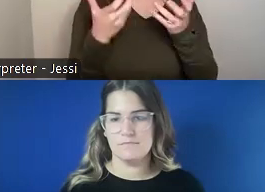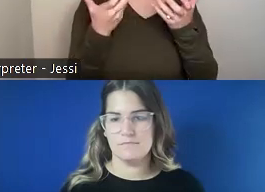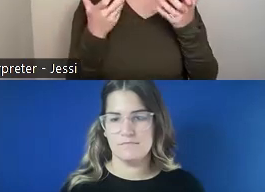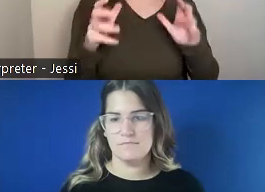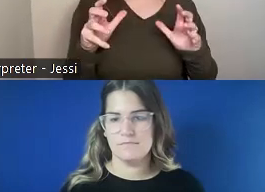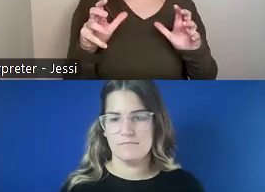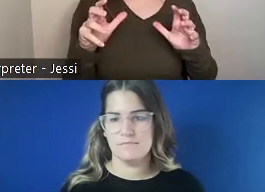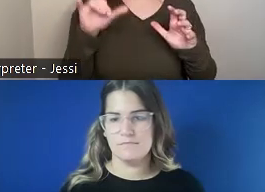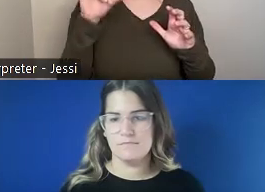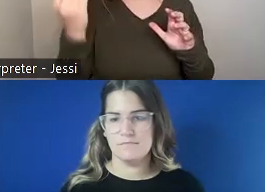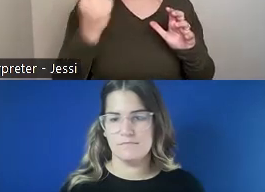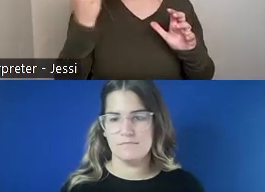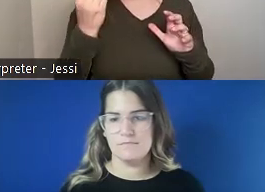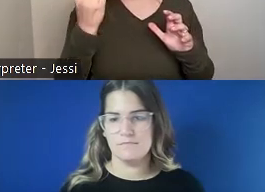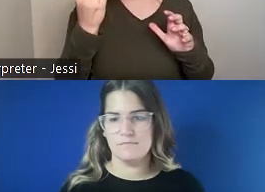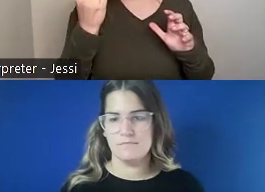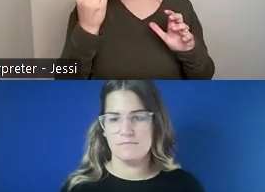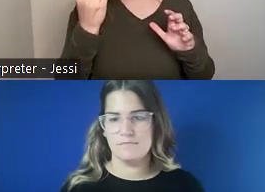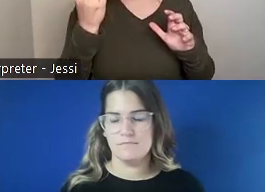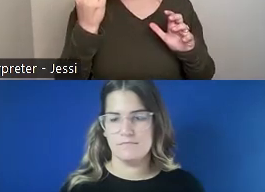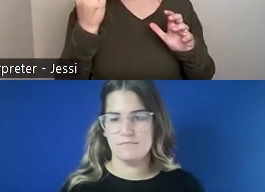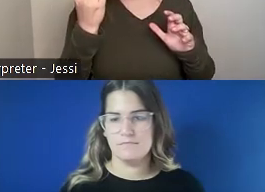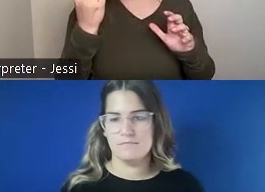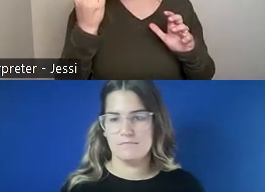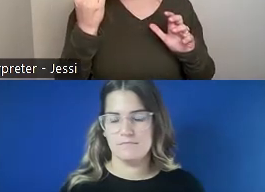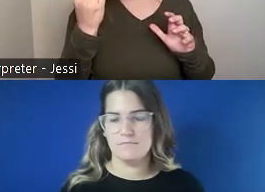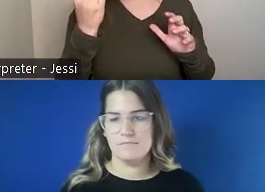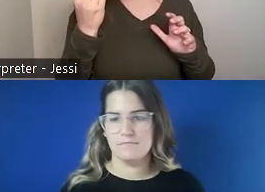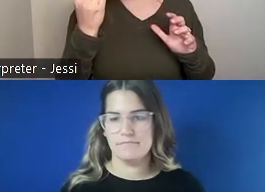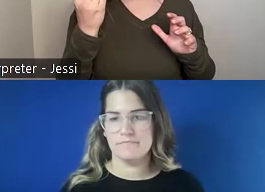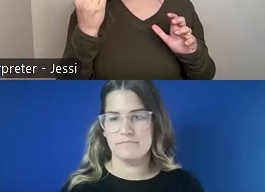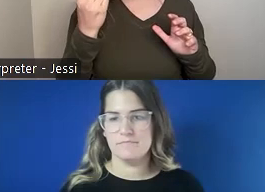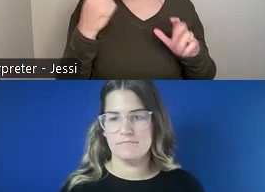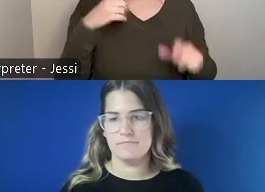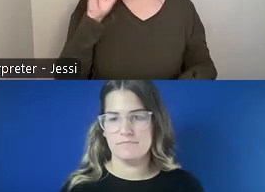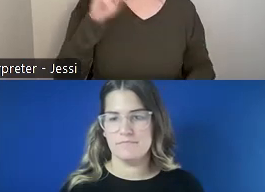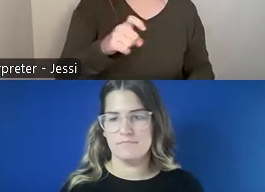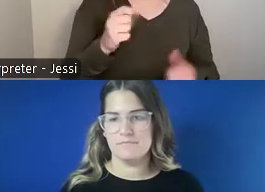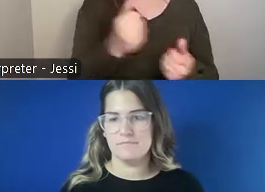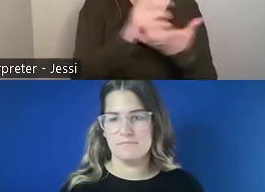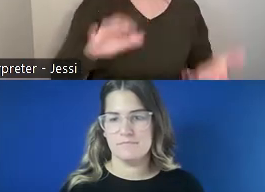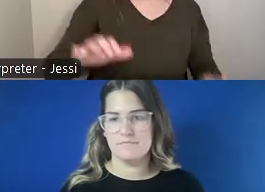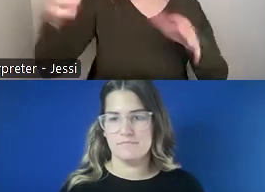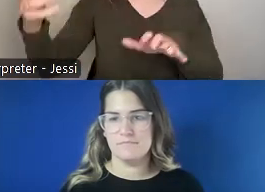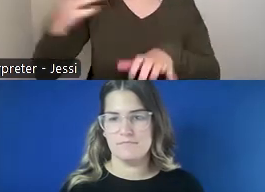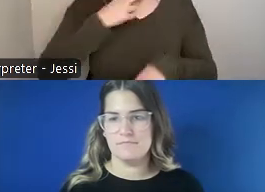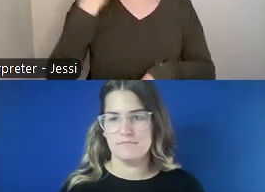uh someone meeting um major criteria in order to know that they're at risk for developing concerns